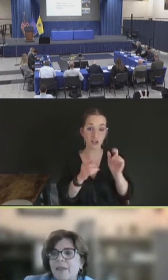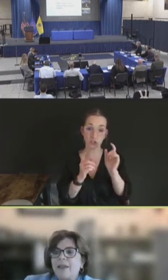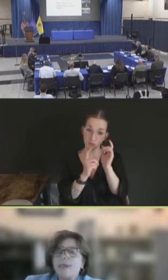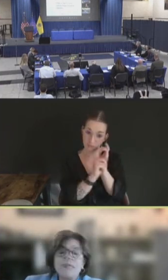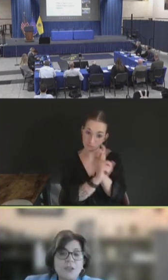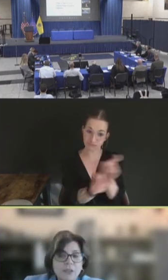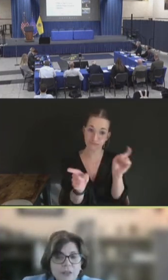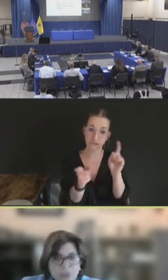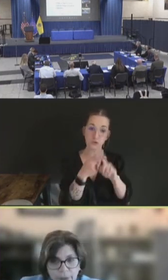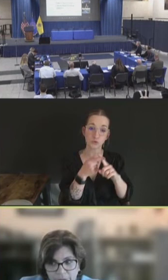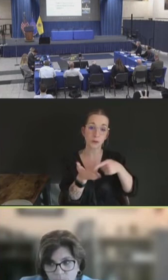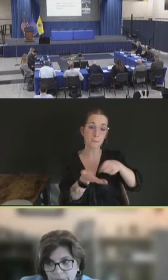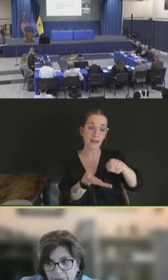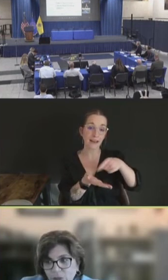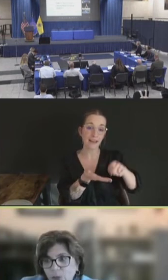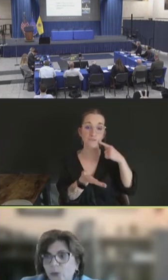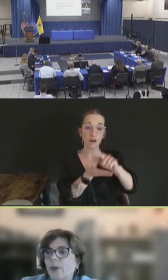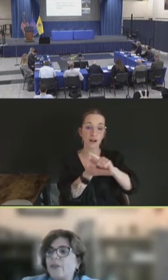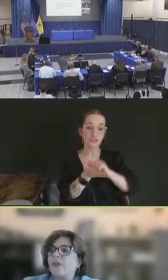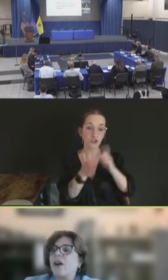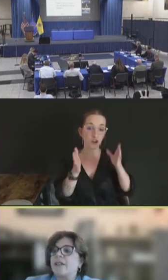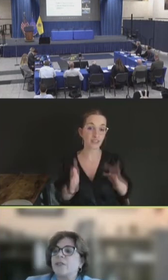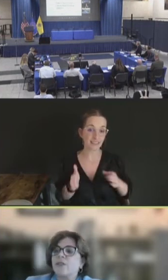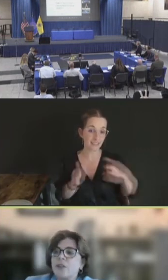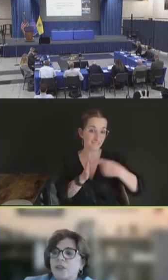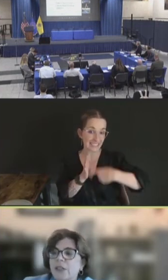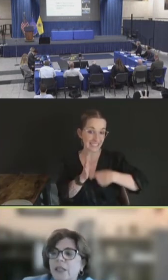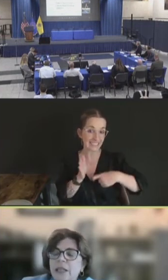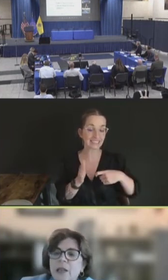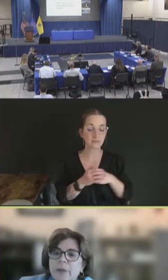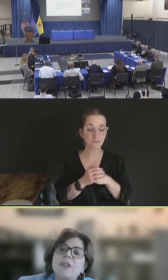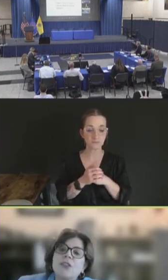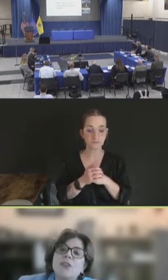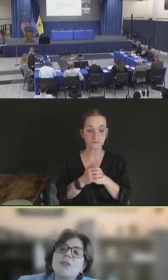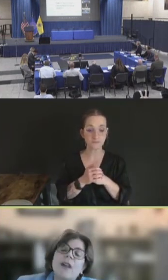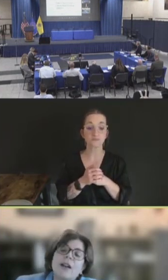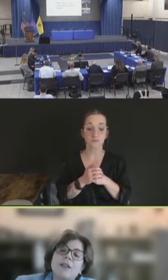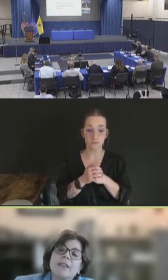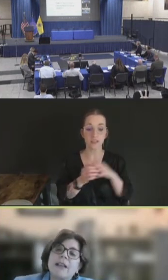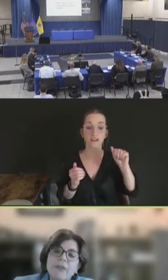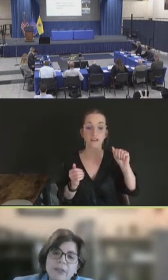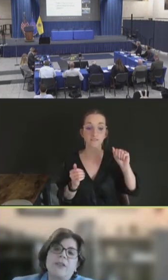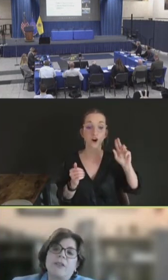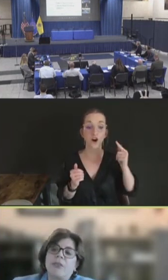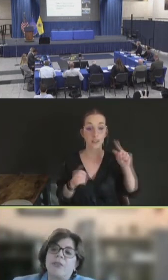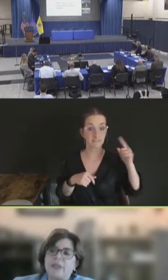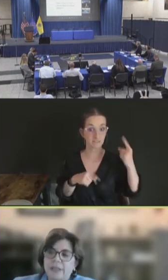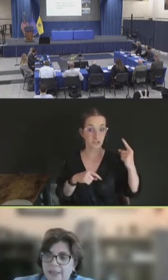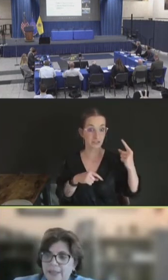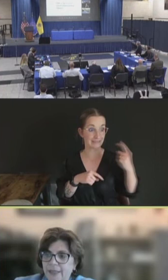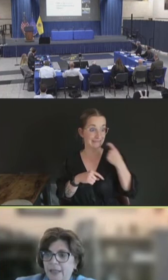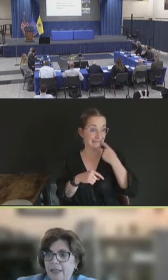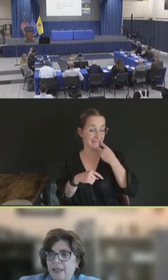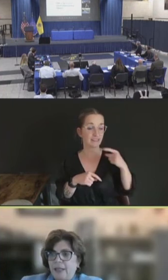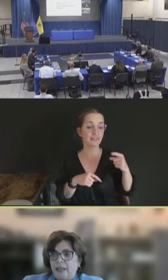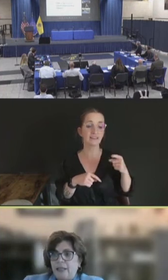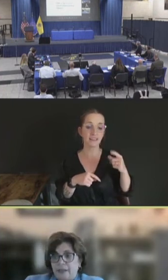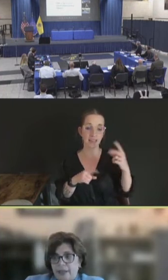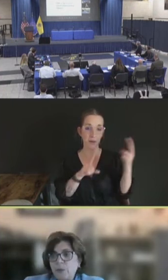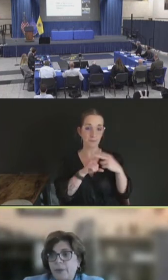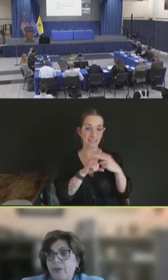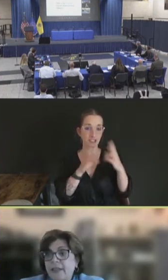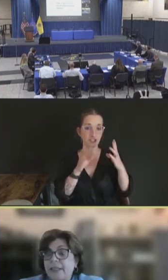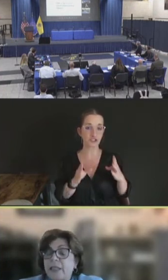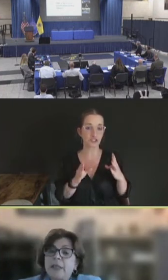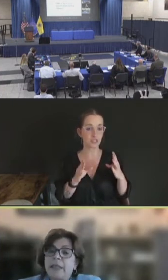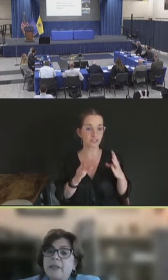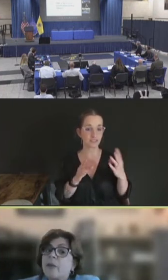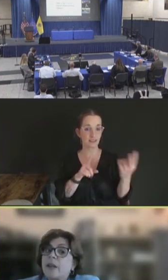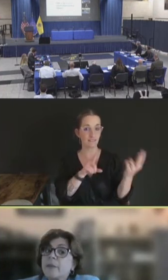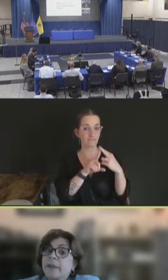In Fiscal Year 2022, as of August 1st, petitioners filed 736 claims with the VICP and approximately